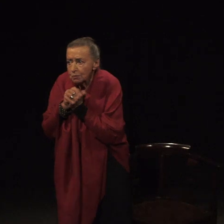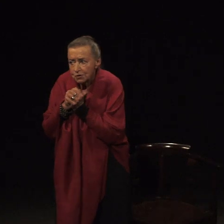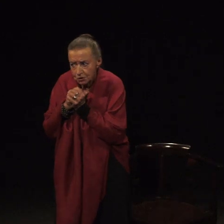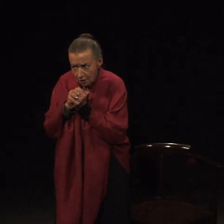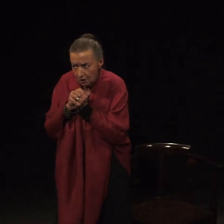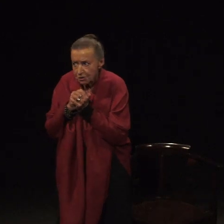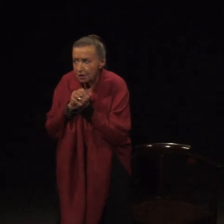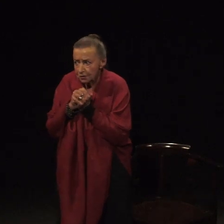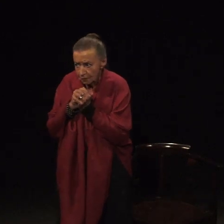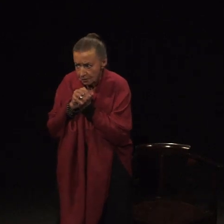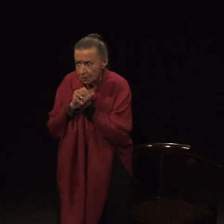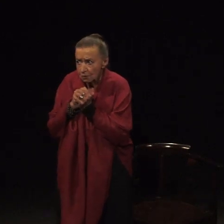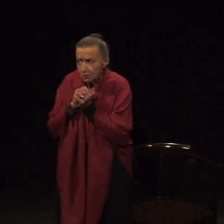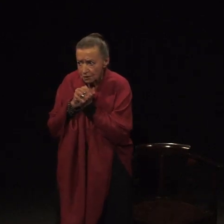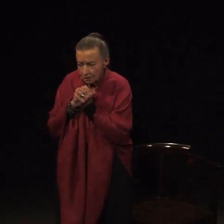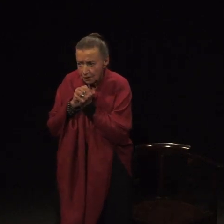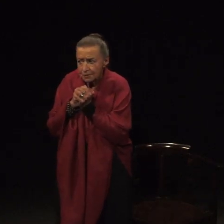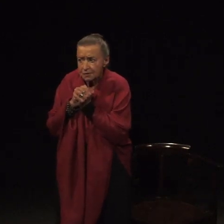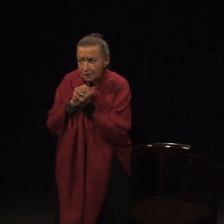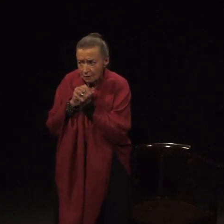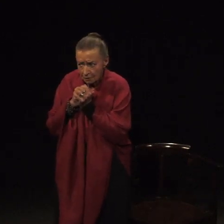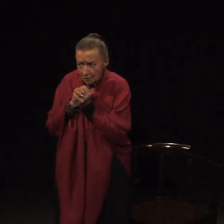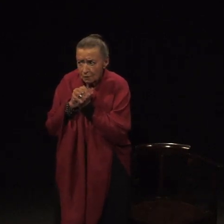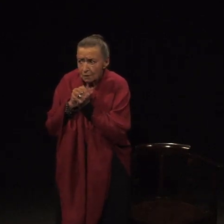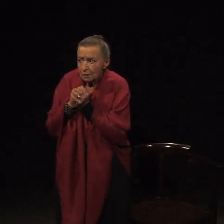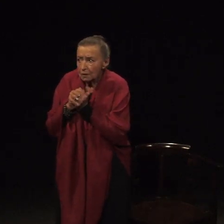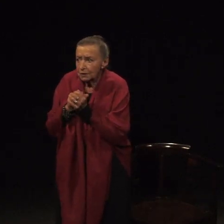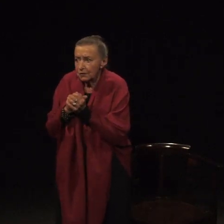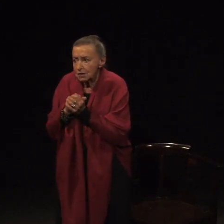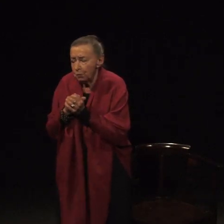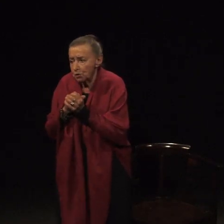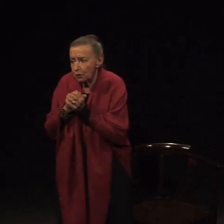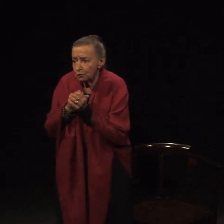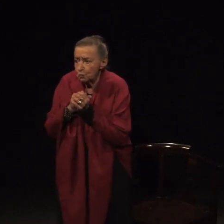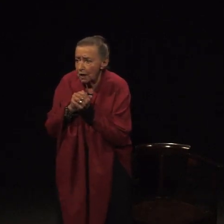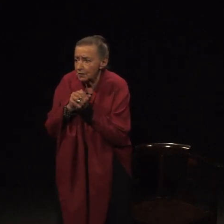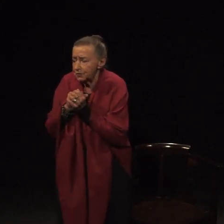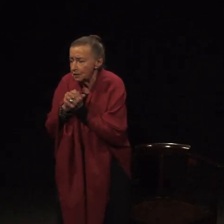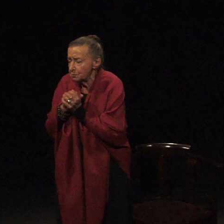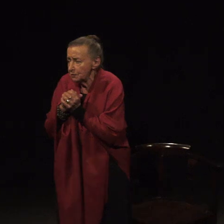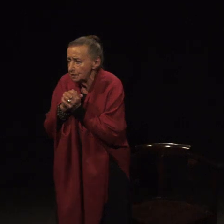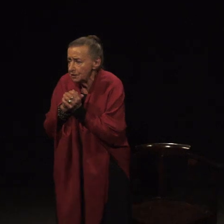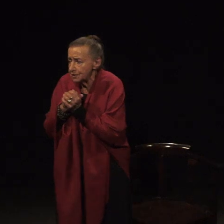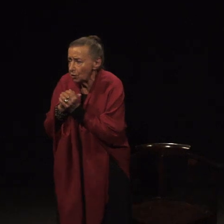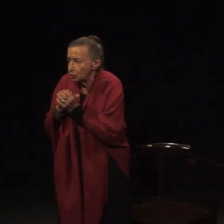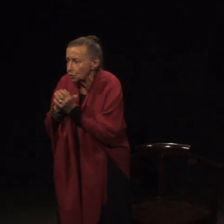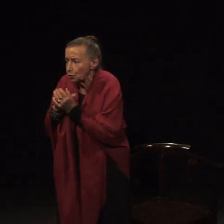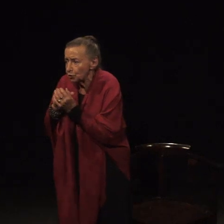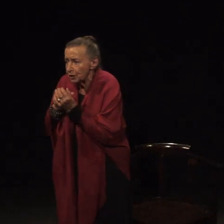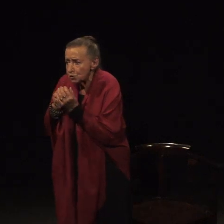He saw things clearly now. A single glance at Telimena's pink-cheeked face,